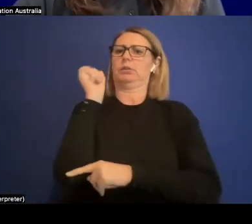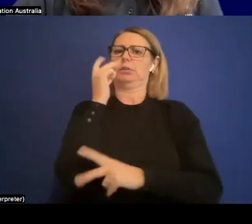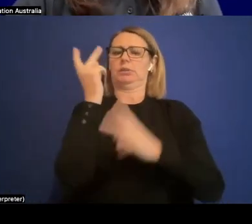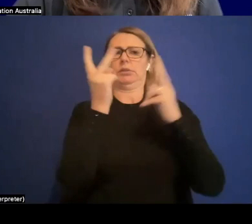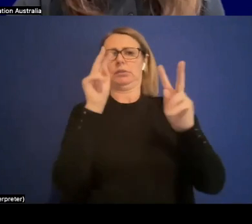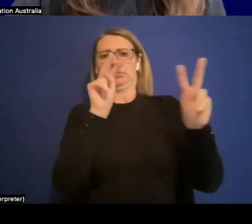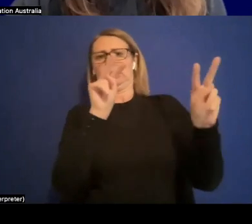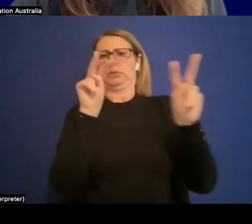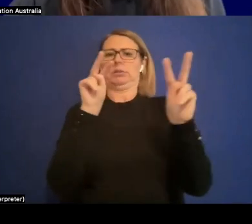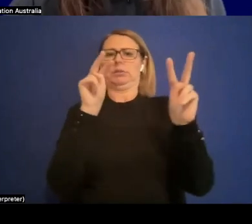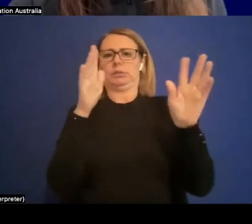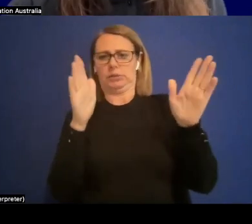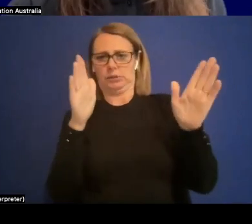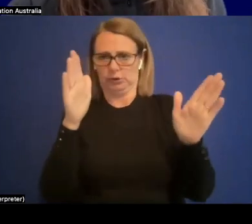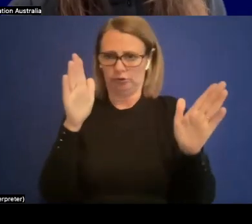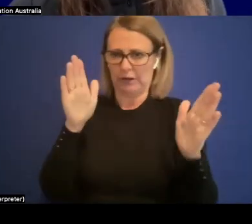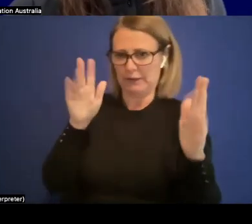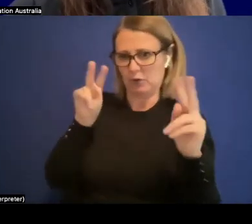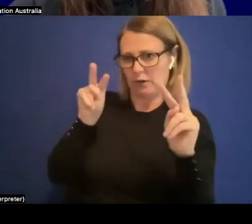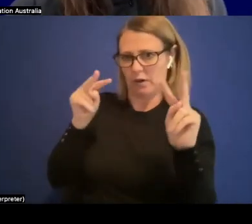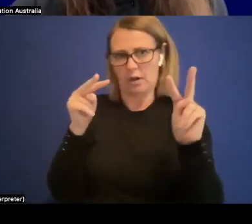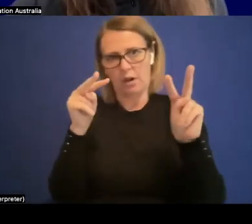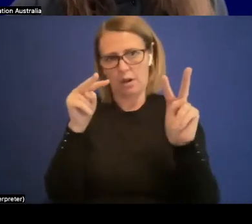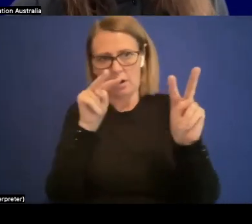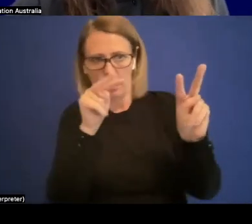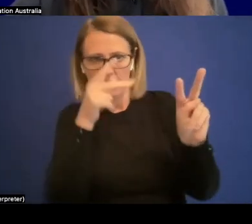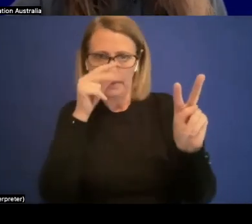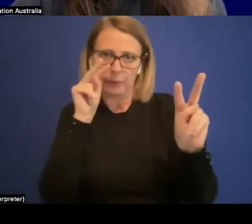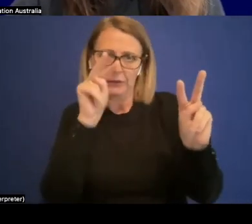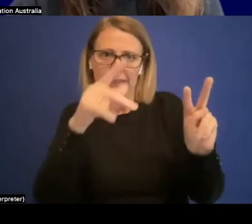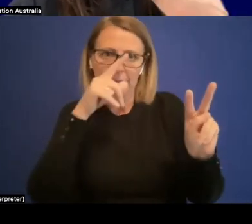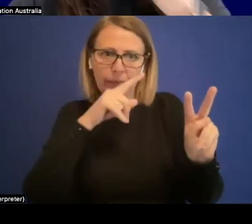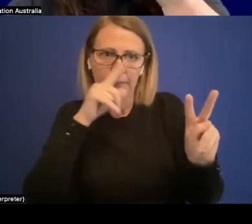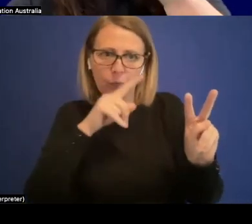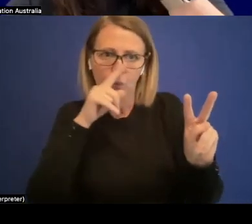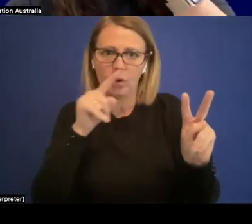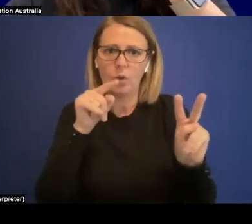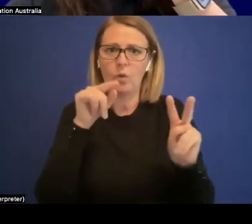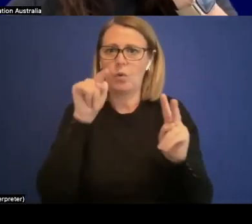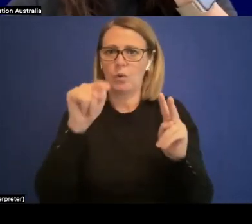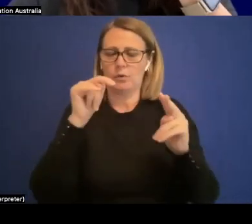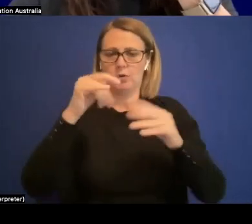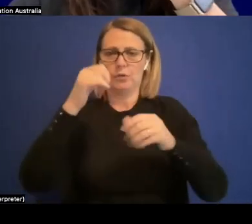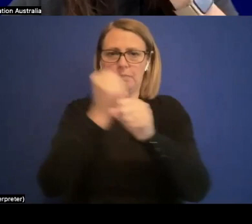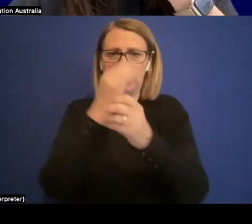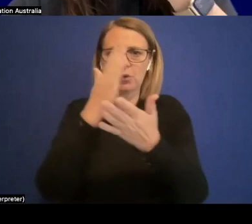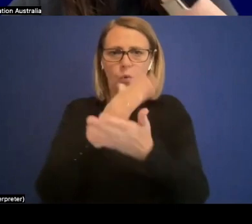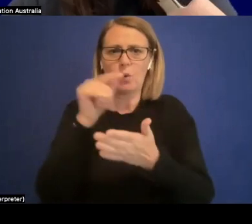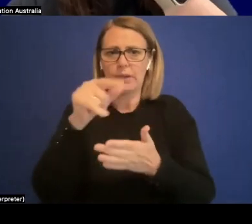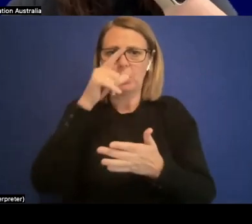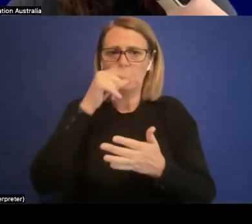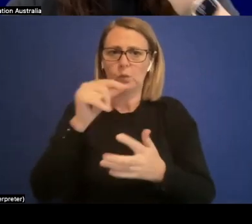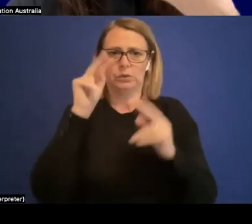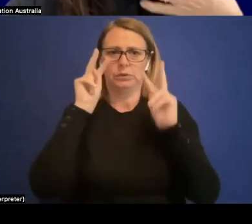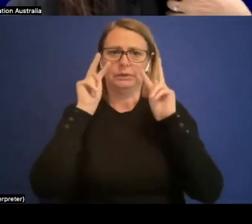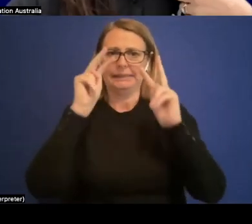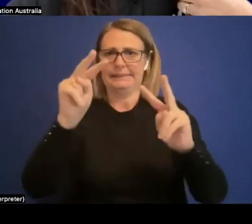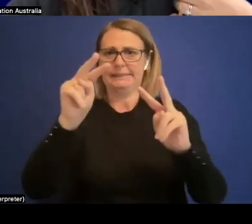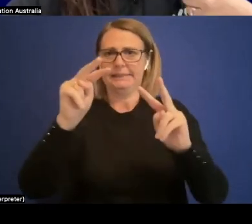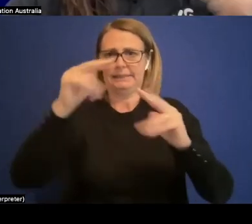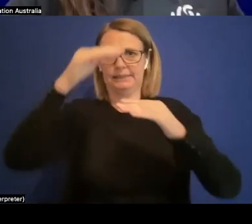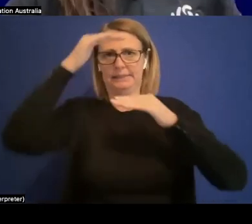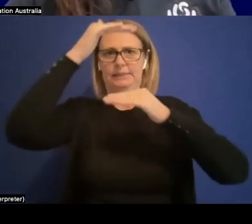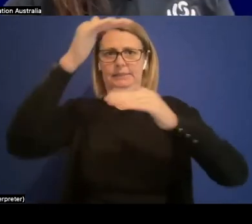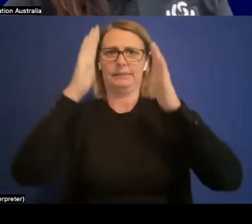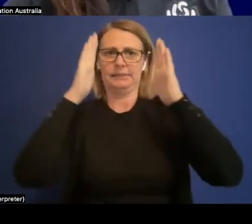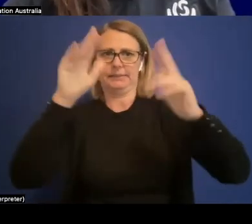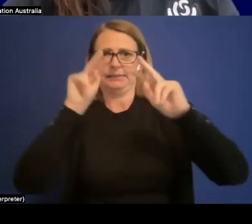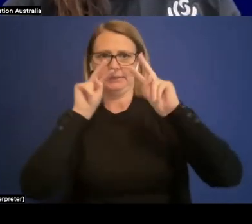point of balance to be able to see people or to get people within their visual field or Billy's